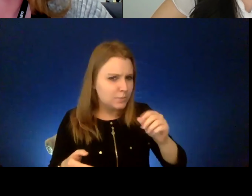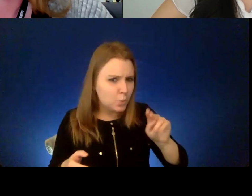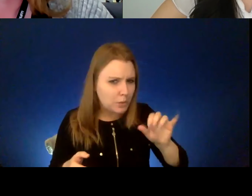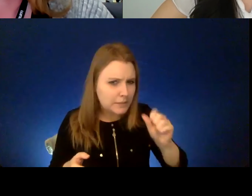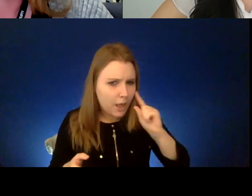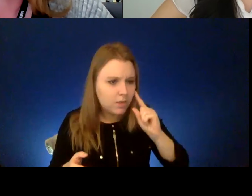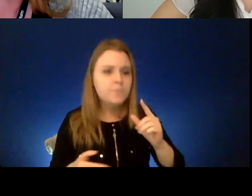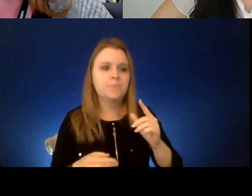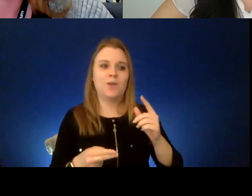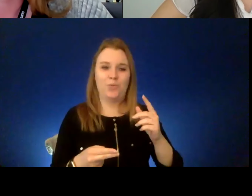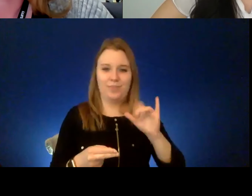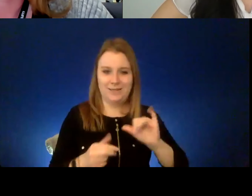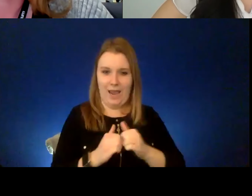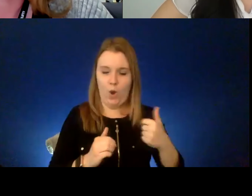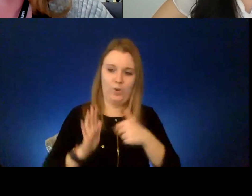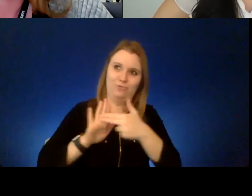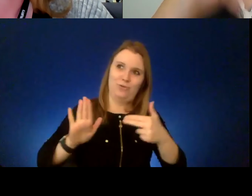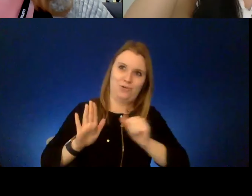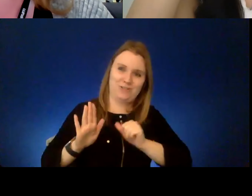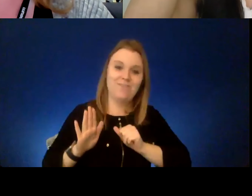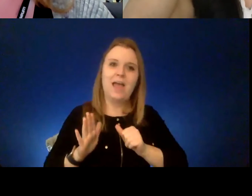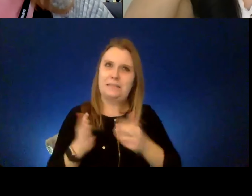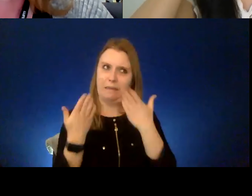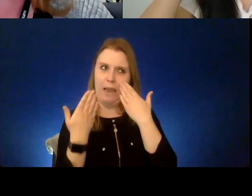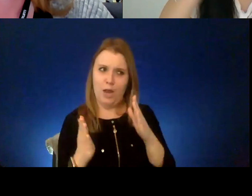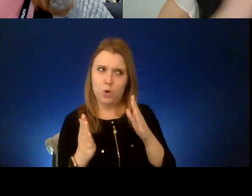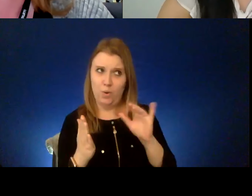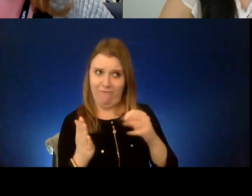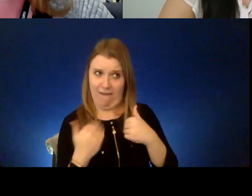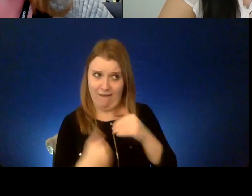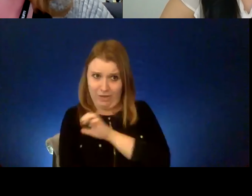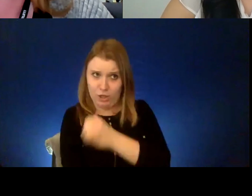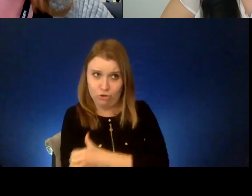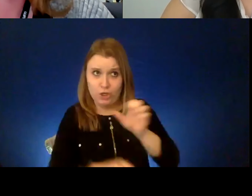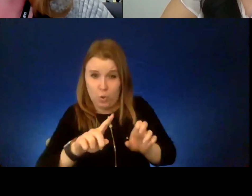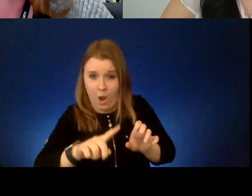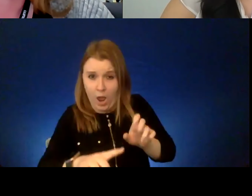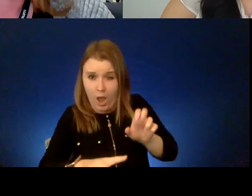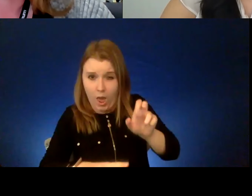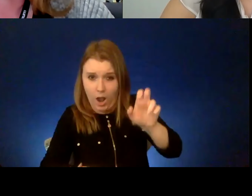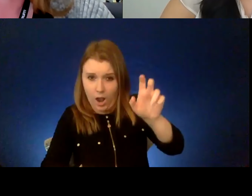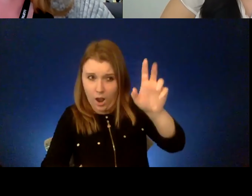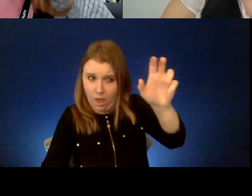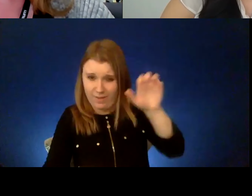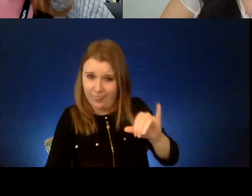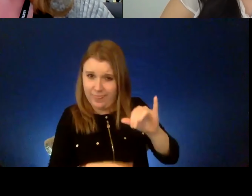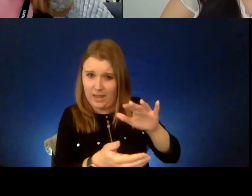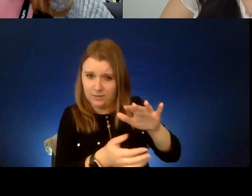I don't know if I have enough energy to be going up so many stairs in this institution. So that's like one thing.